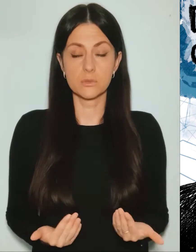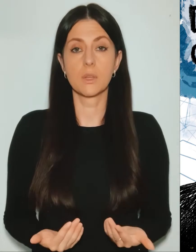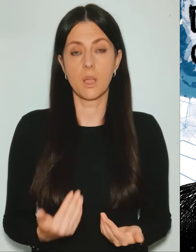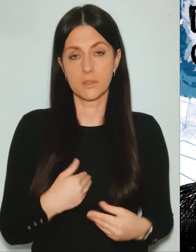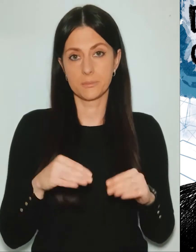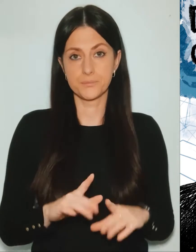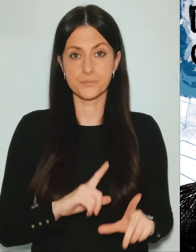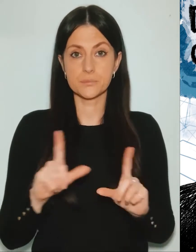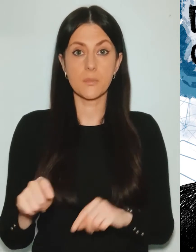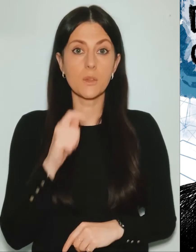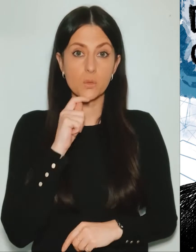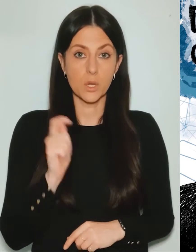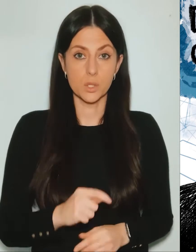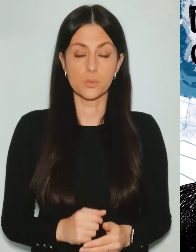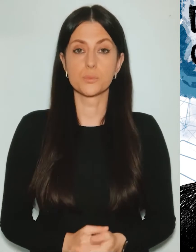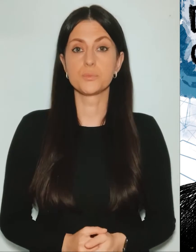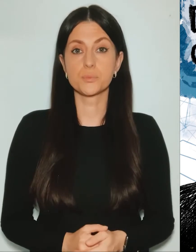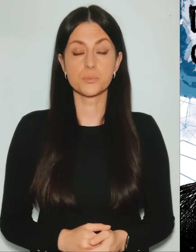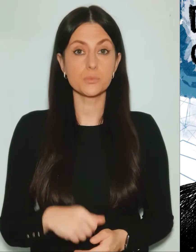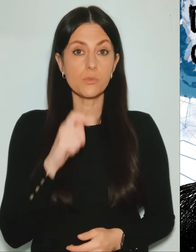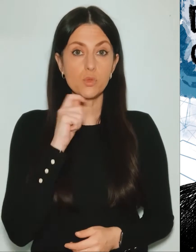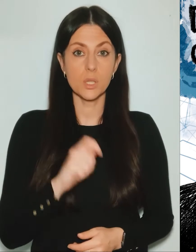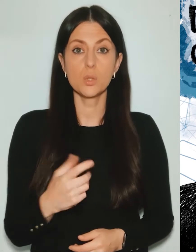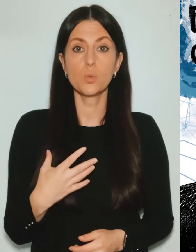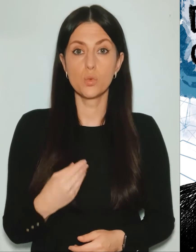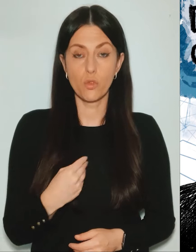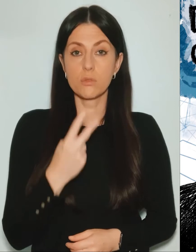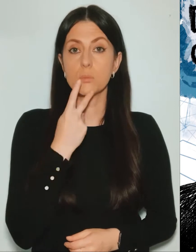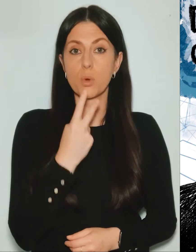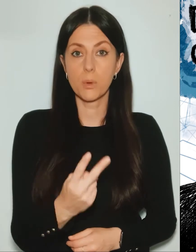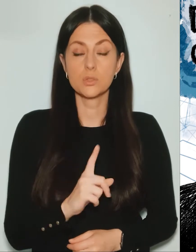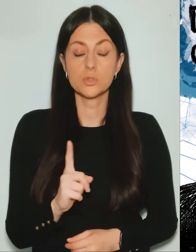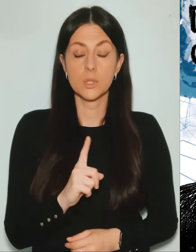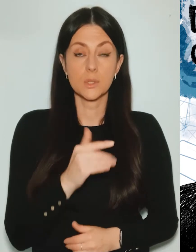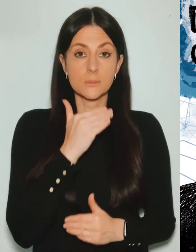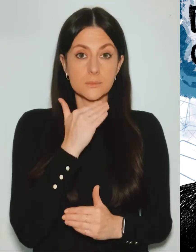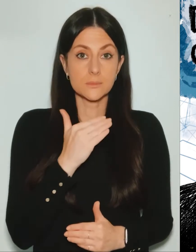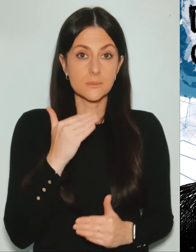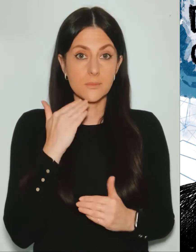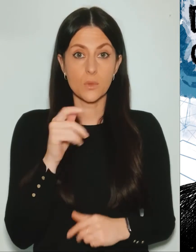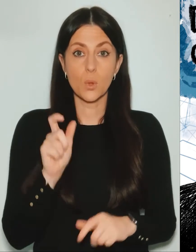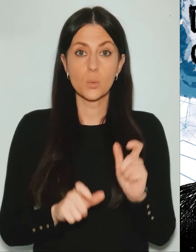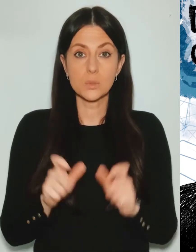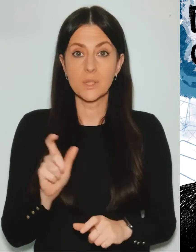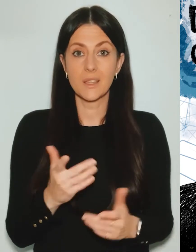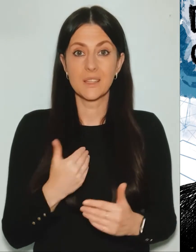In Ukraine, in Lviv, I saw that so many people I knew personally, were helping: